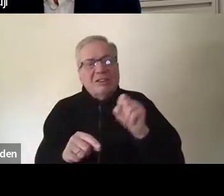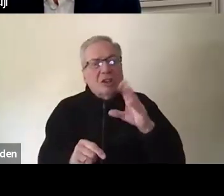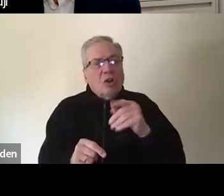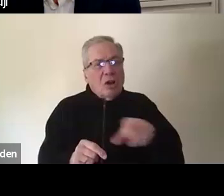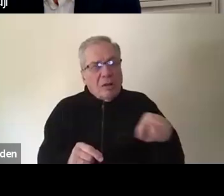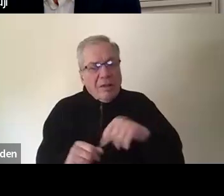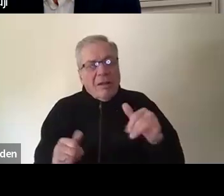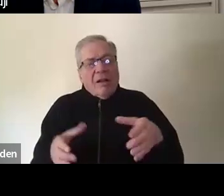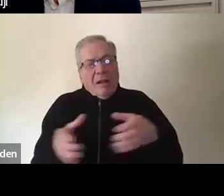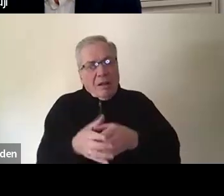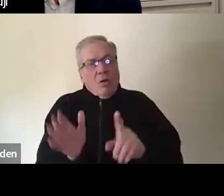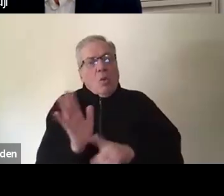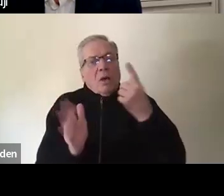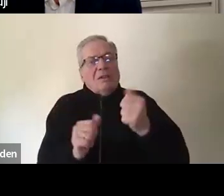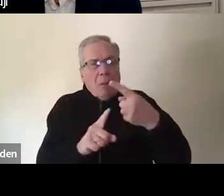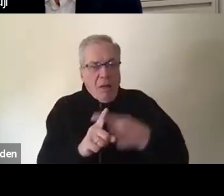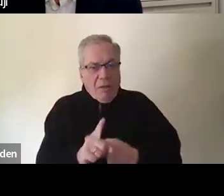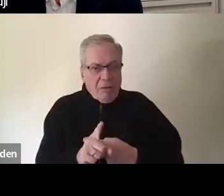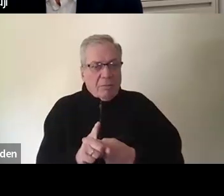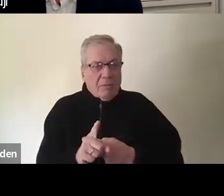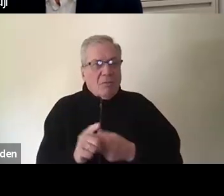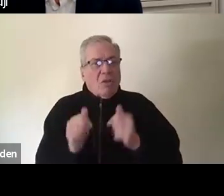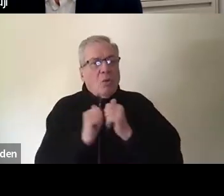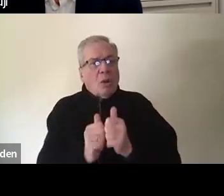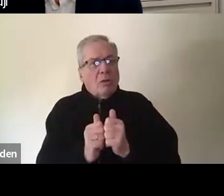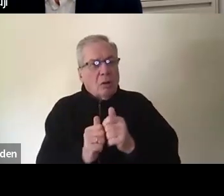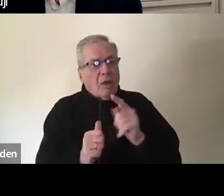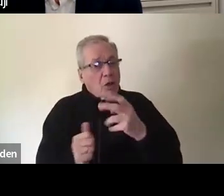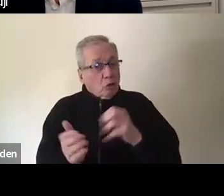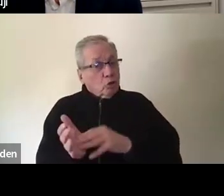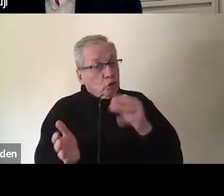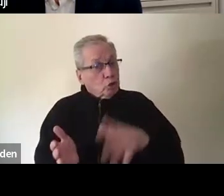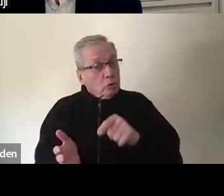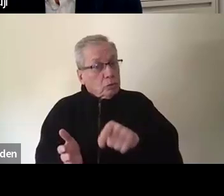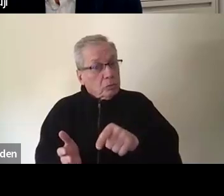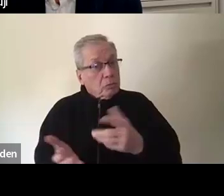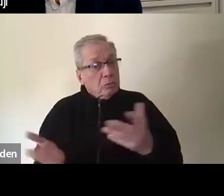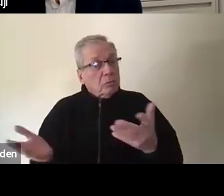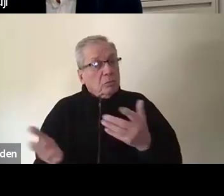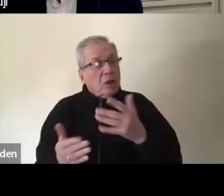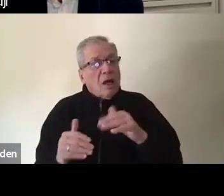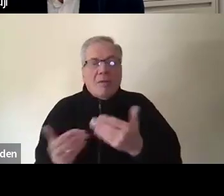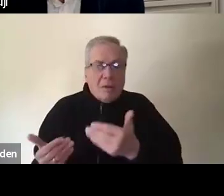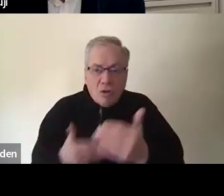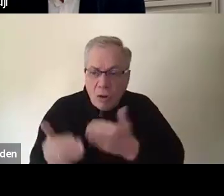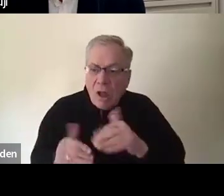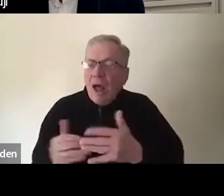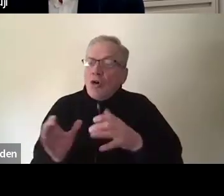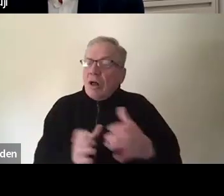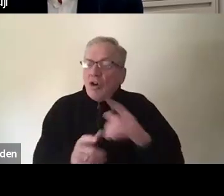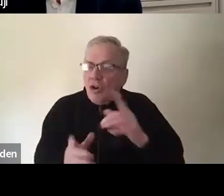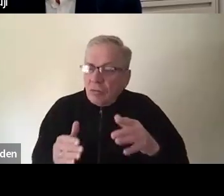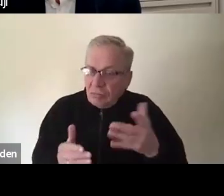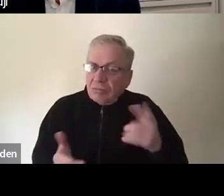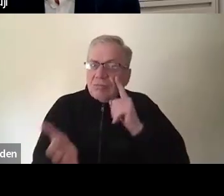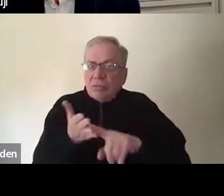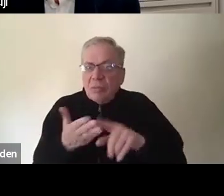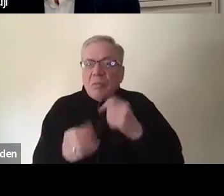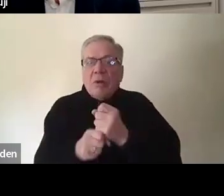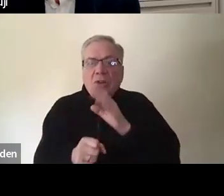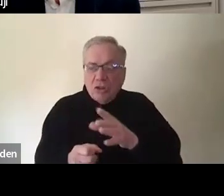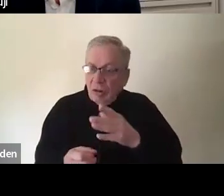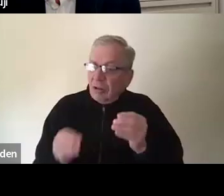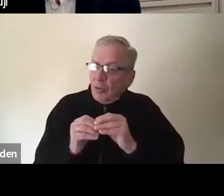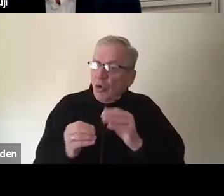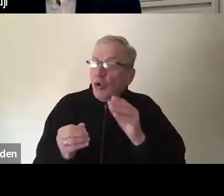a month with the students who will tell us how the classes are going or even personal matters because